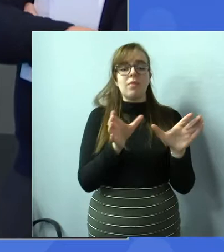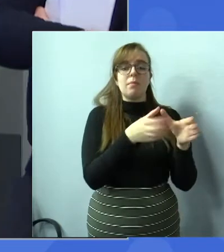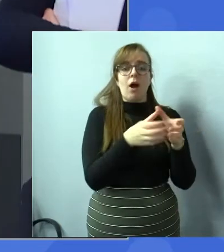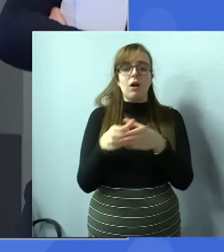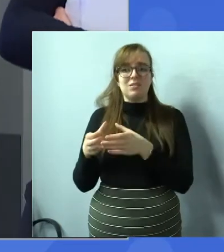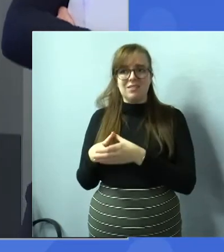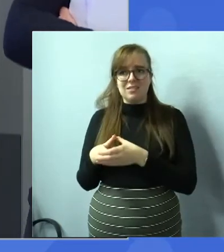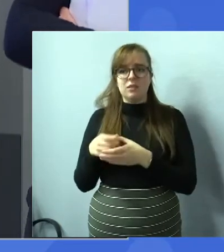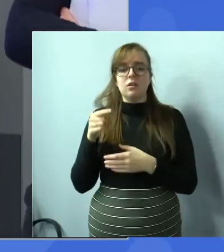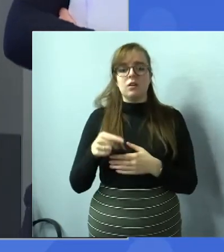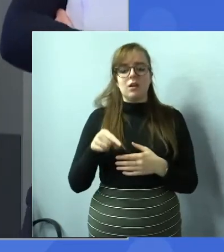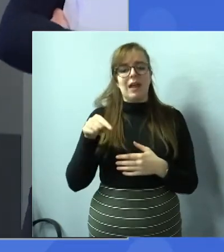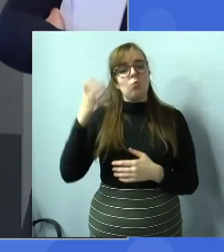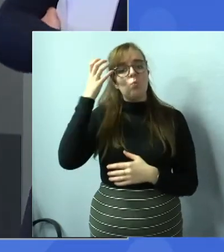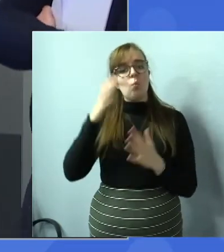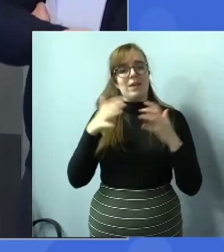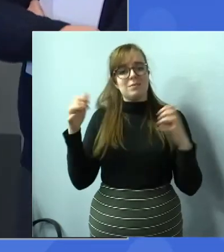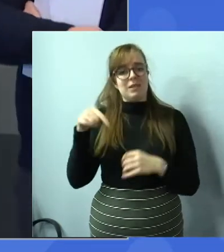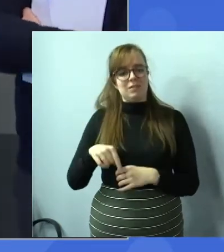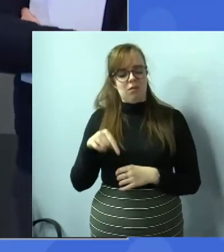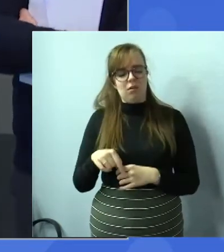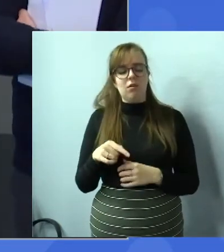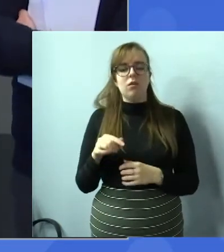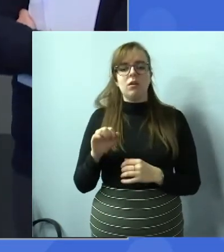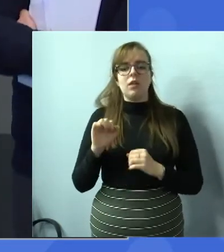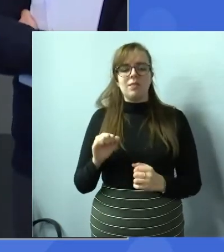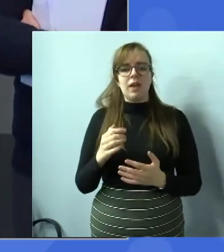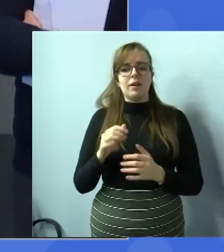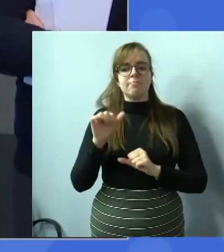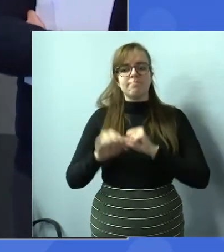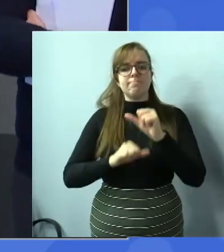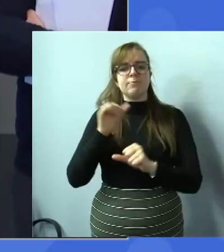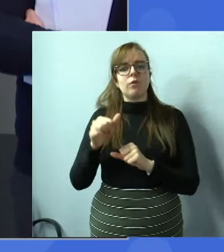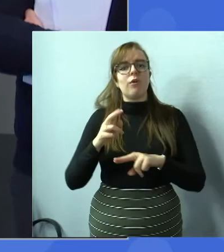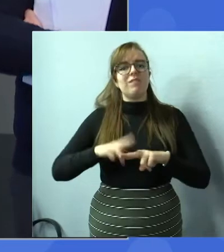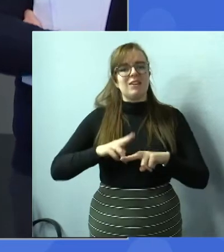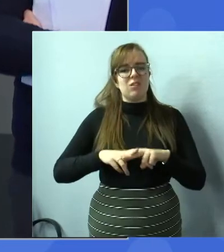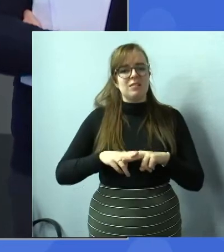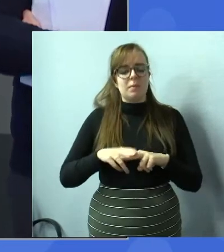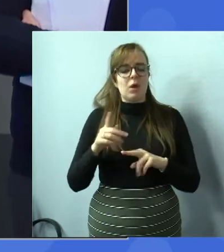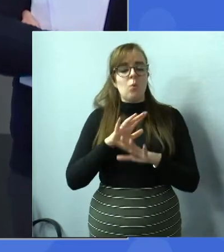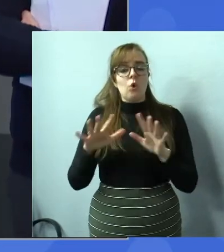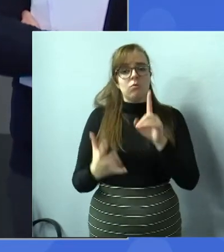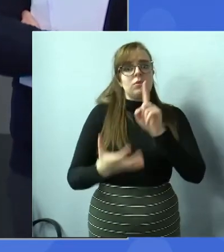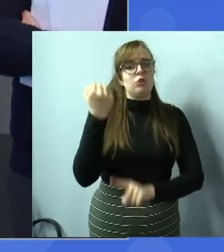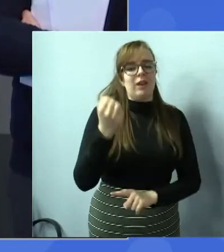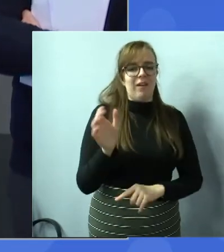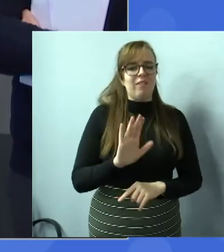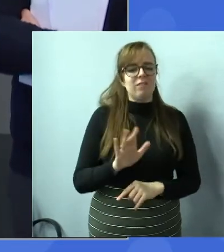down in Westminster are kind of steps in the direction of federalism that wouldn't take you all the way there so it's not a kind of all-or-nothing thing